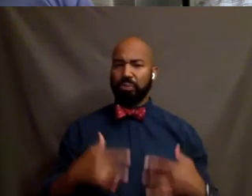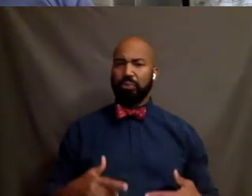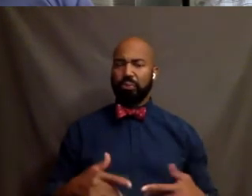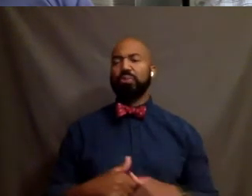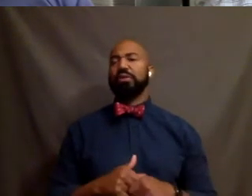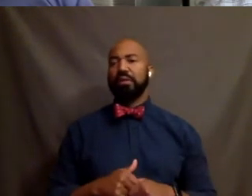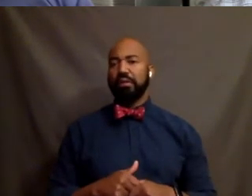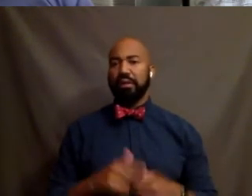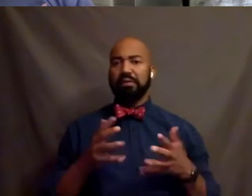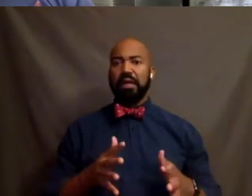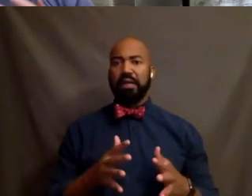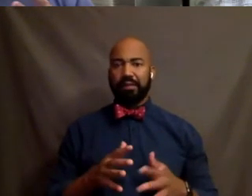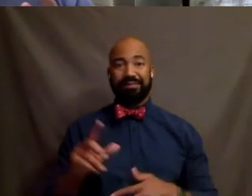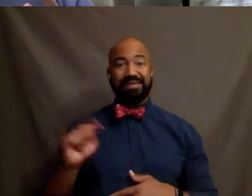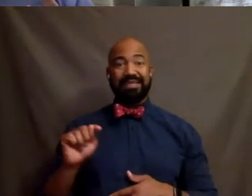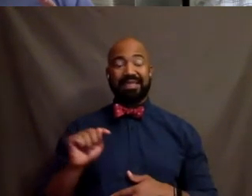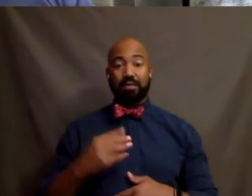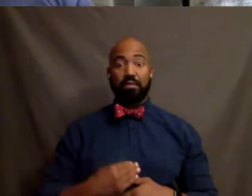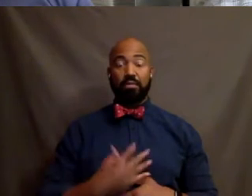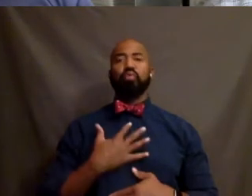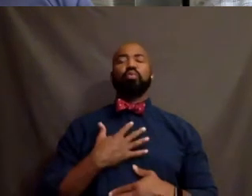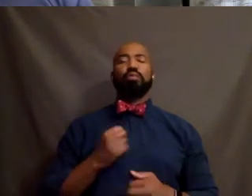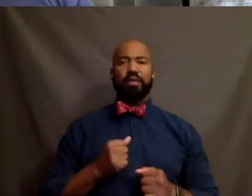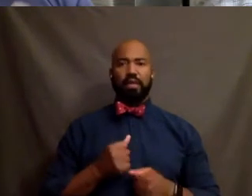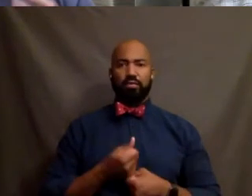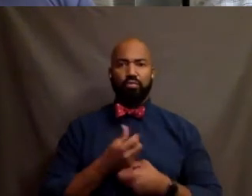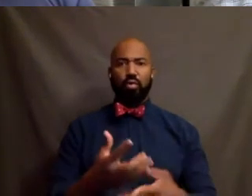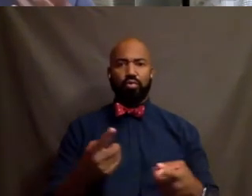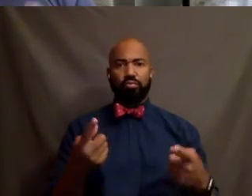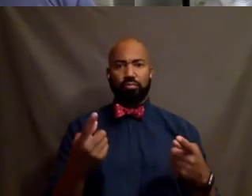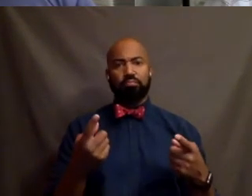And so that can provide a little bit more of activity,